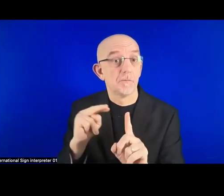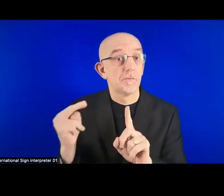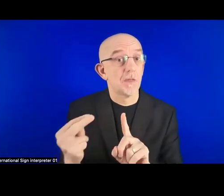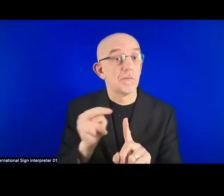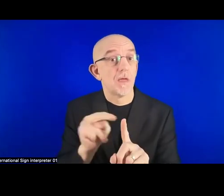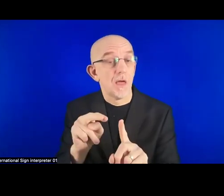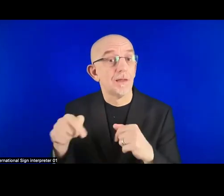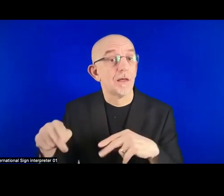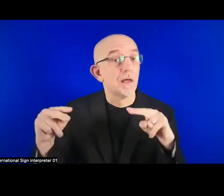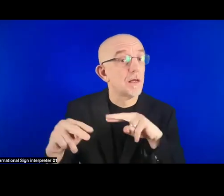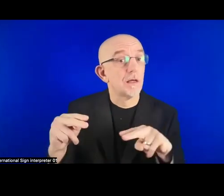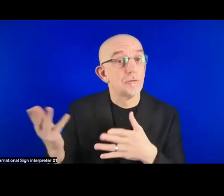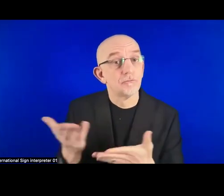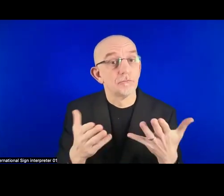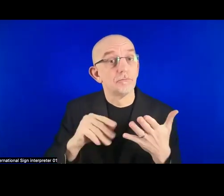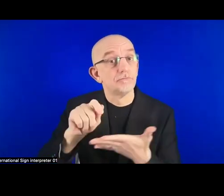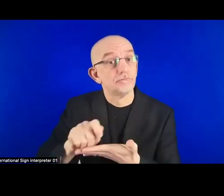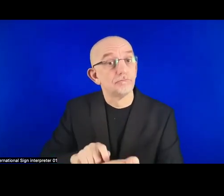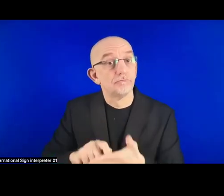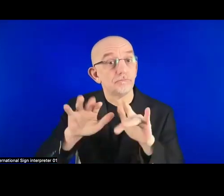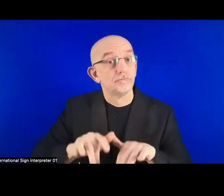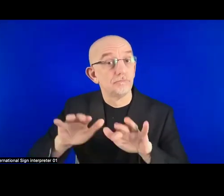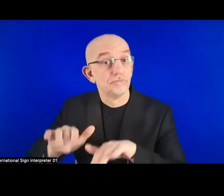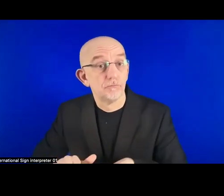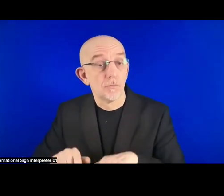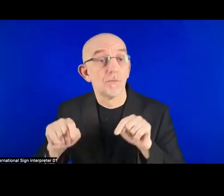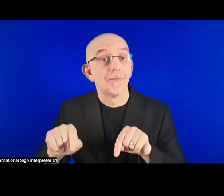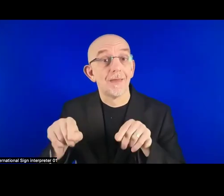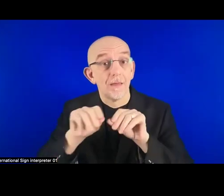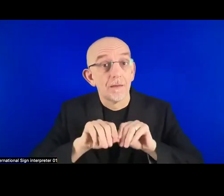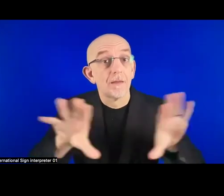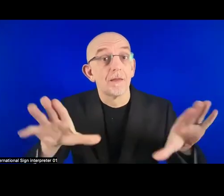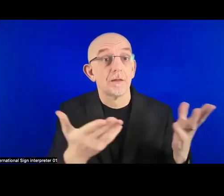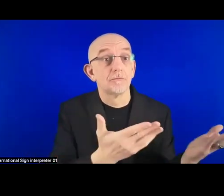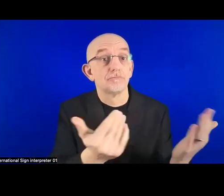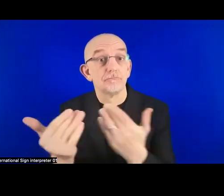line of research. Unlike other post doctoral calls, the PREPARED call lasts for